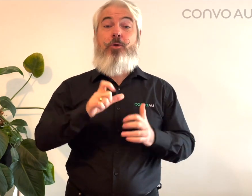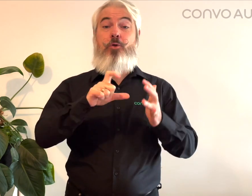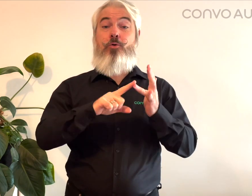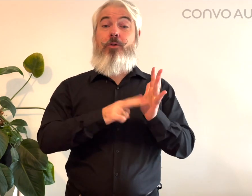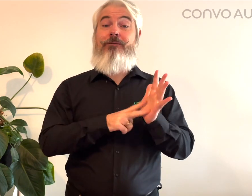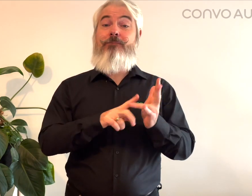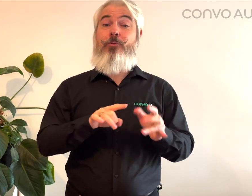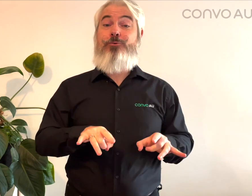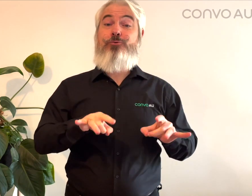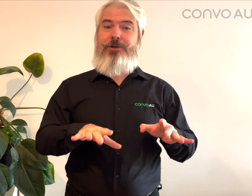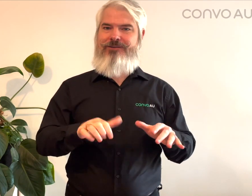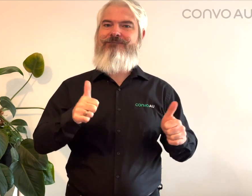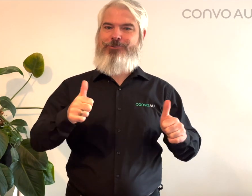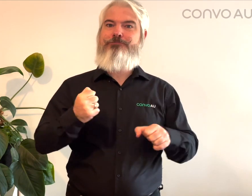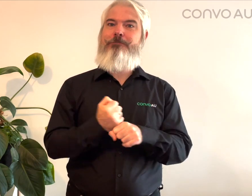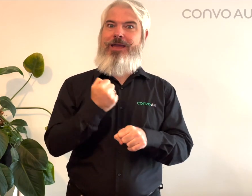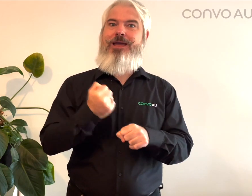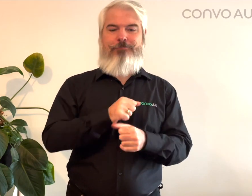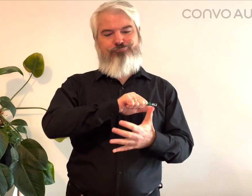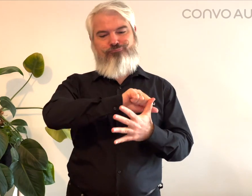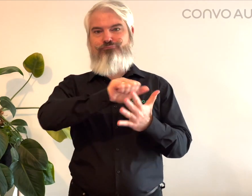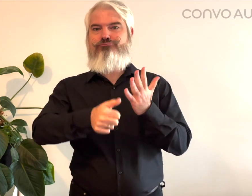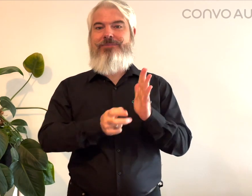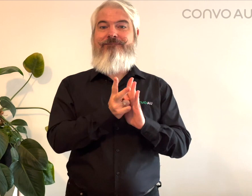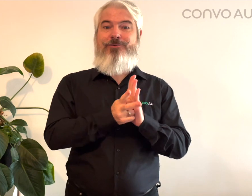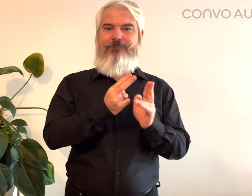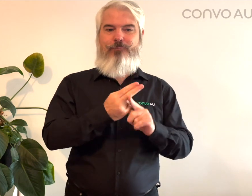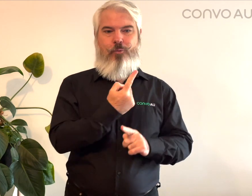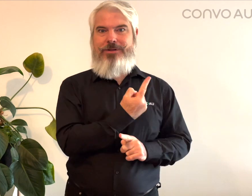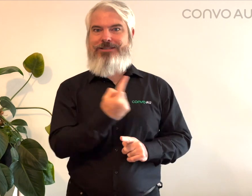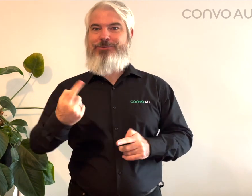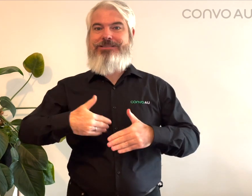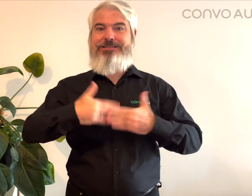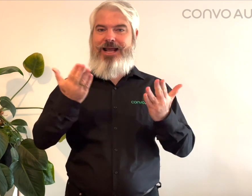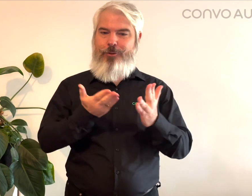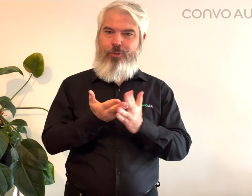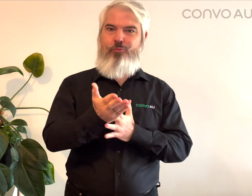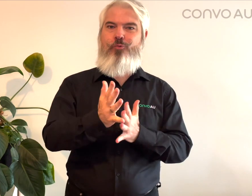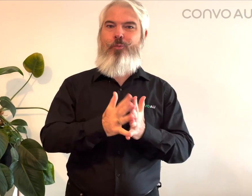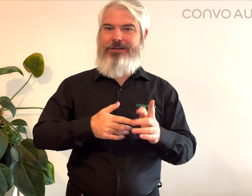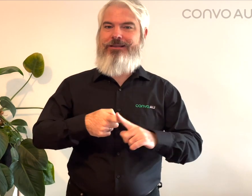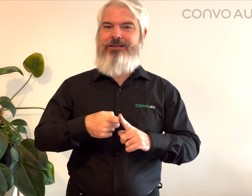Convo Australia has produced a video for each day of the National Week of Deaf people